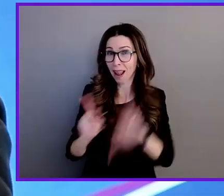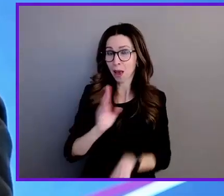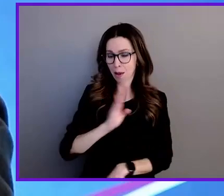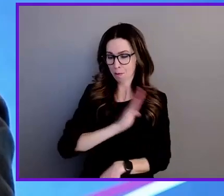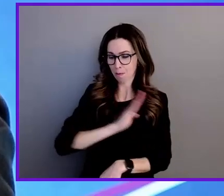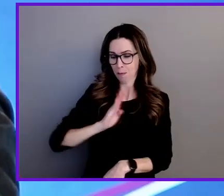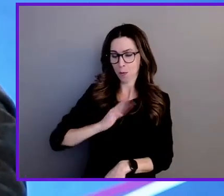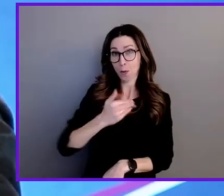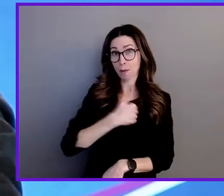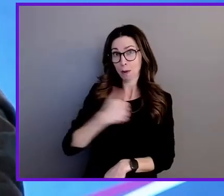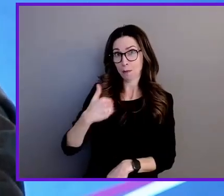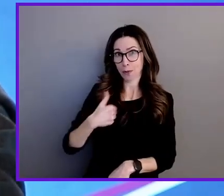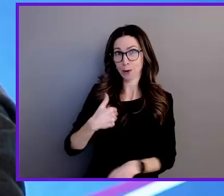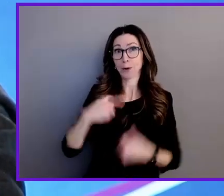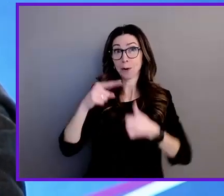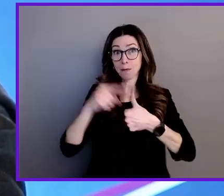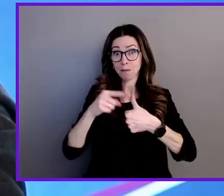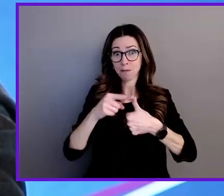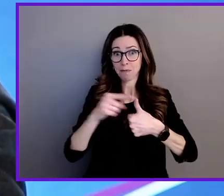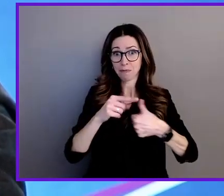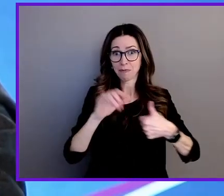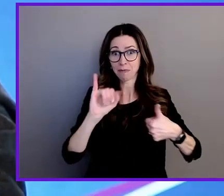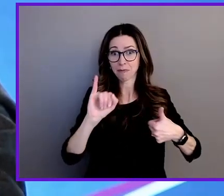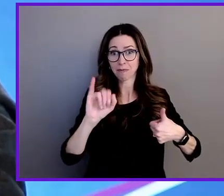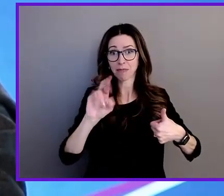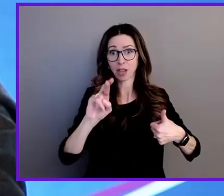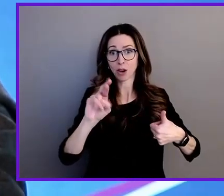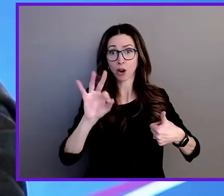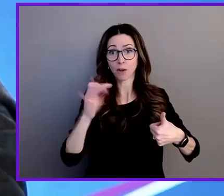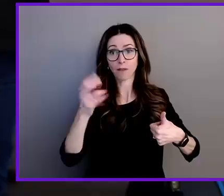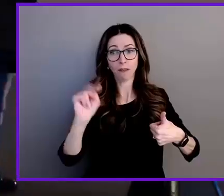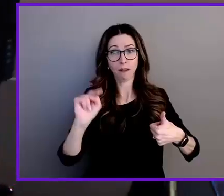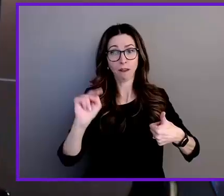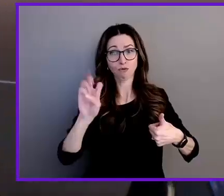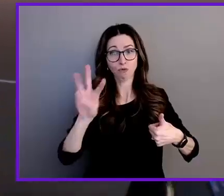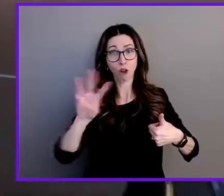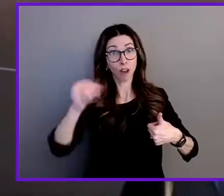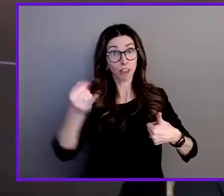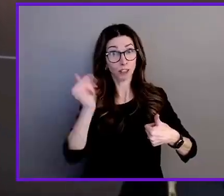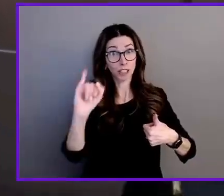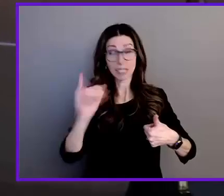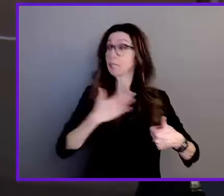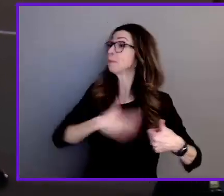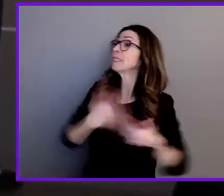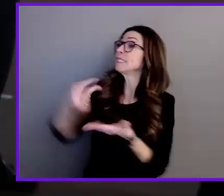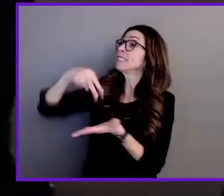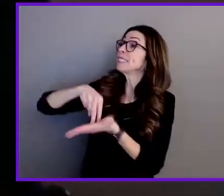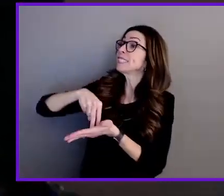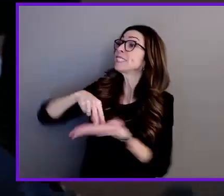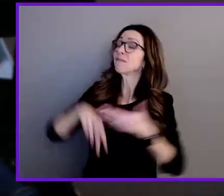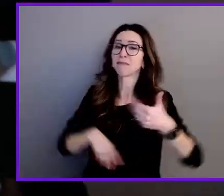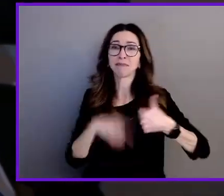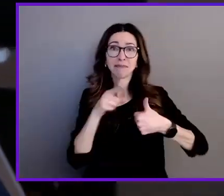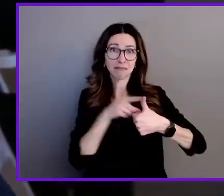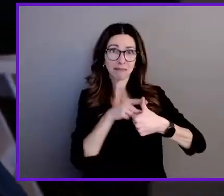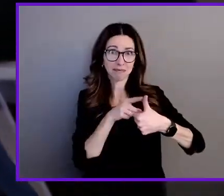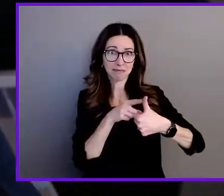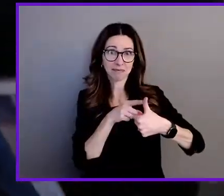Irfhan Rawji,